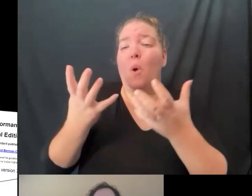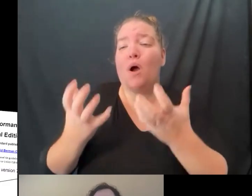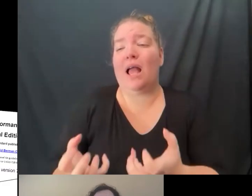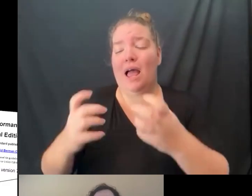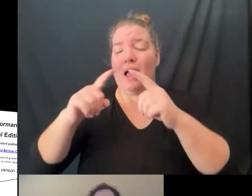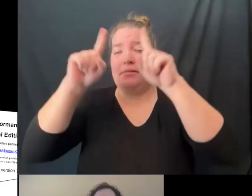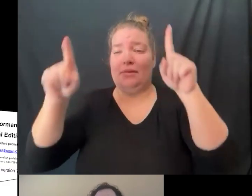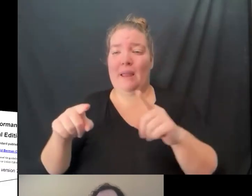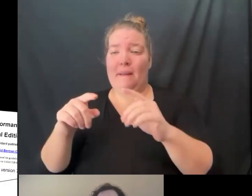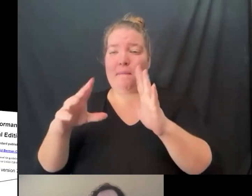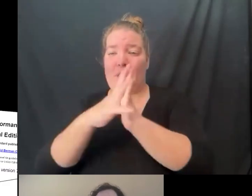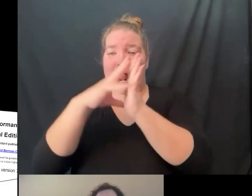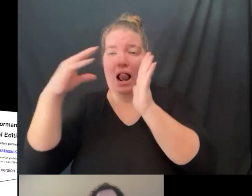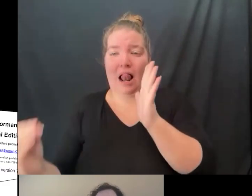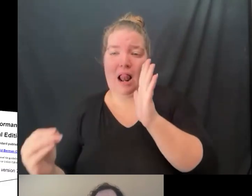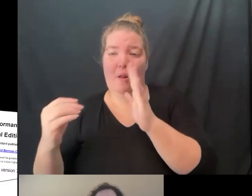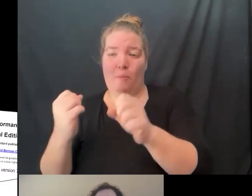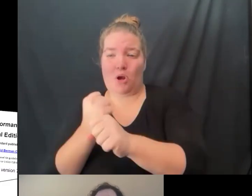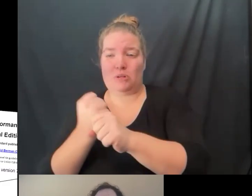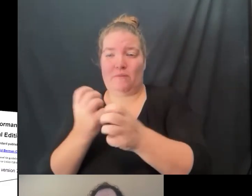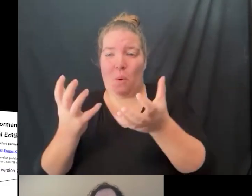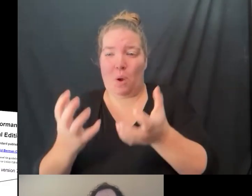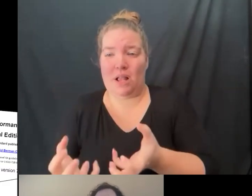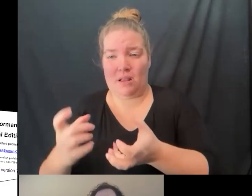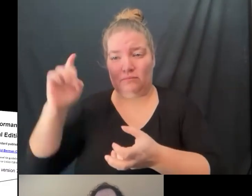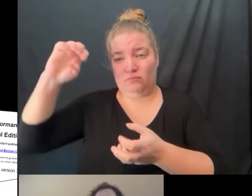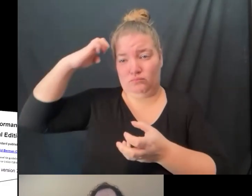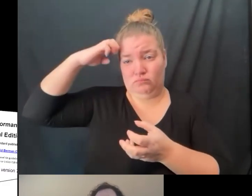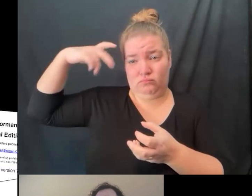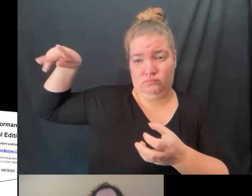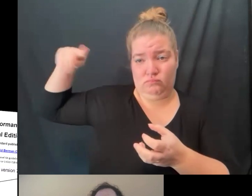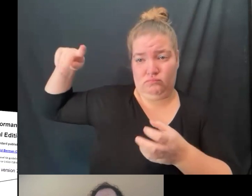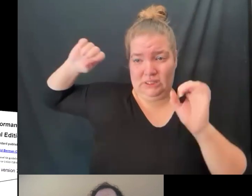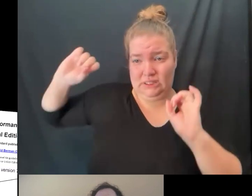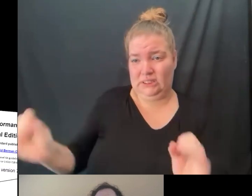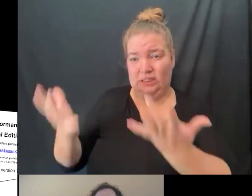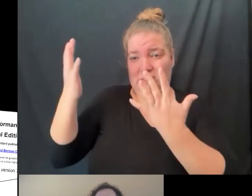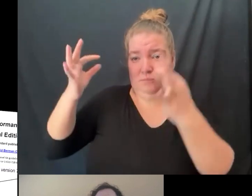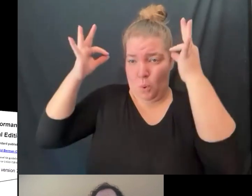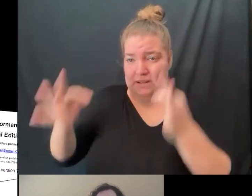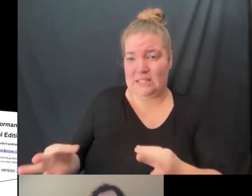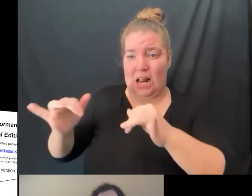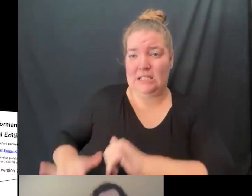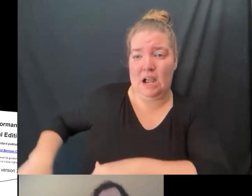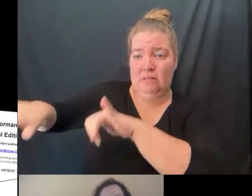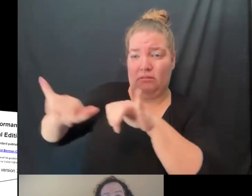Accessibility Template. And there's a European group that publishes